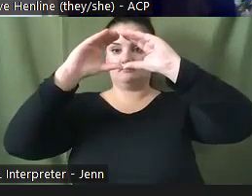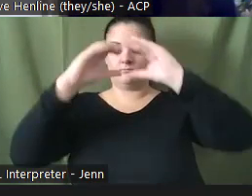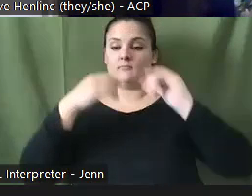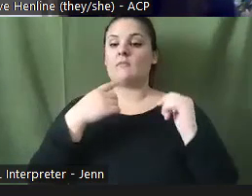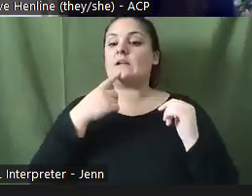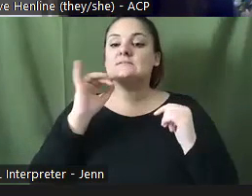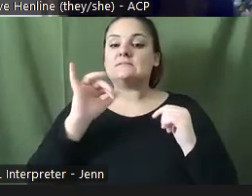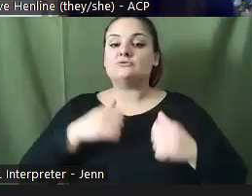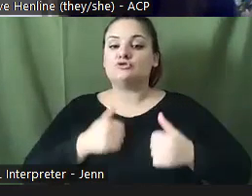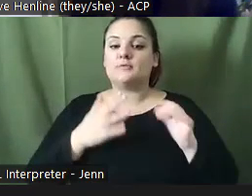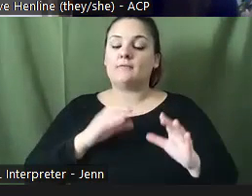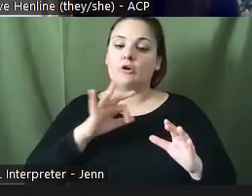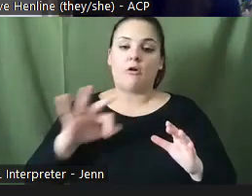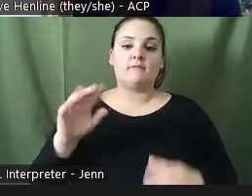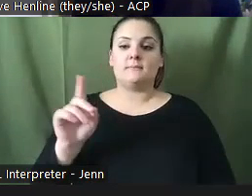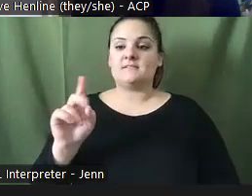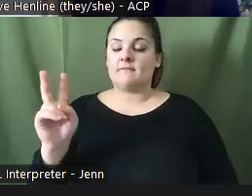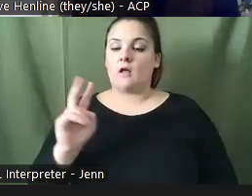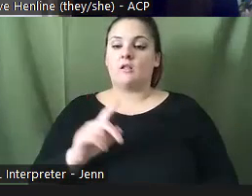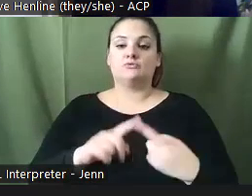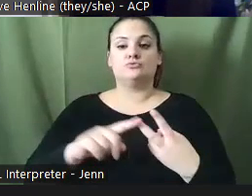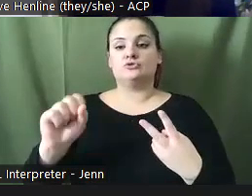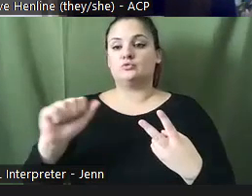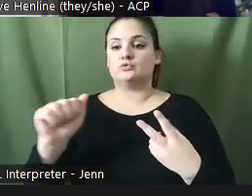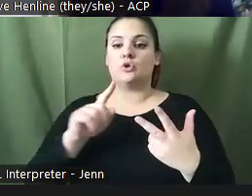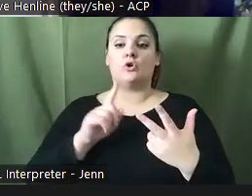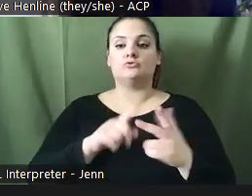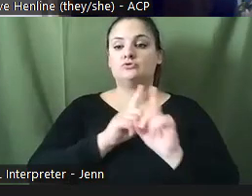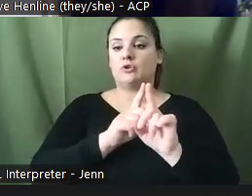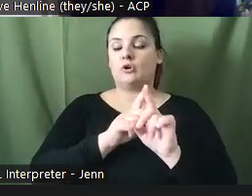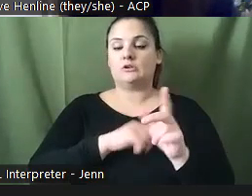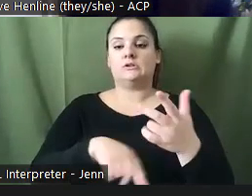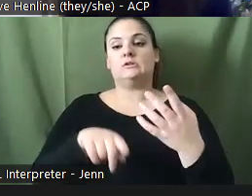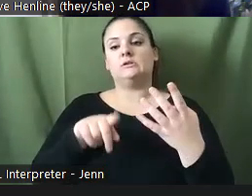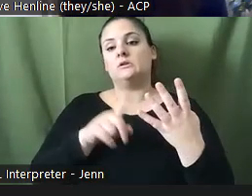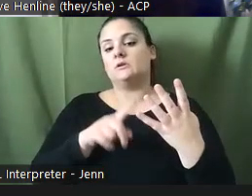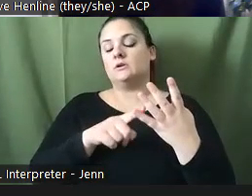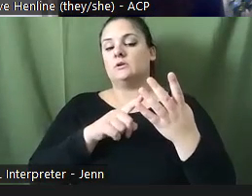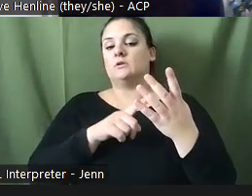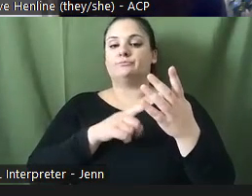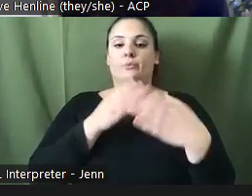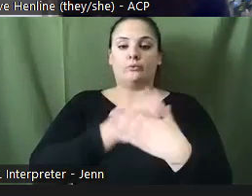sexual assault, stalking, harassment, they meet with an ACP application assistant.